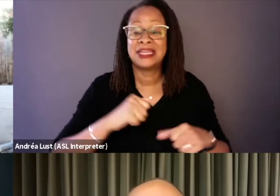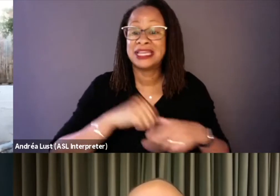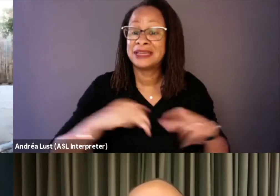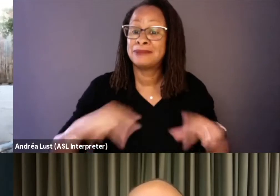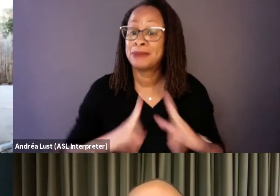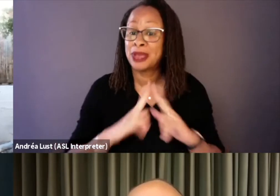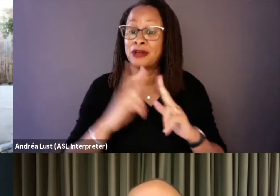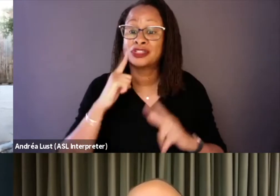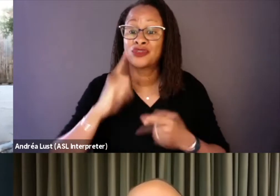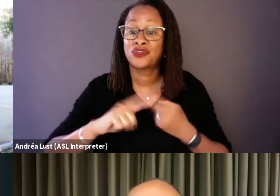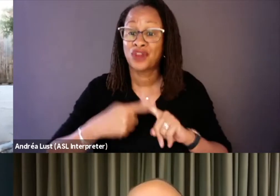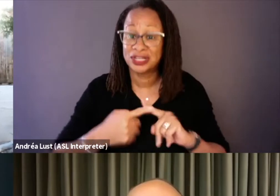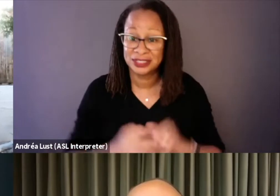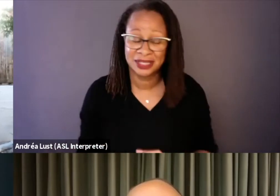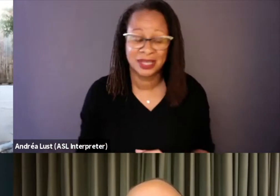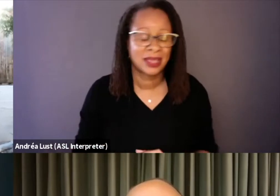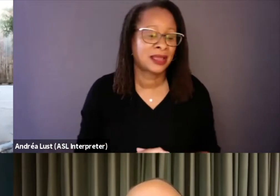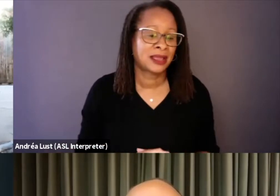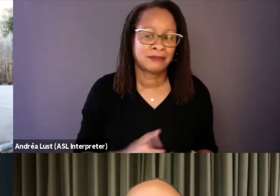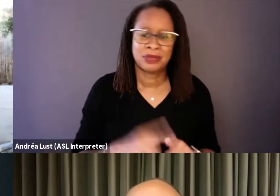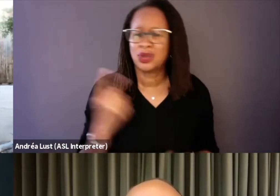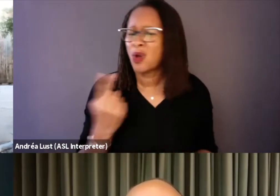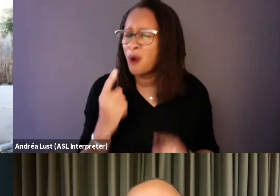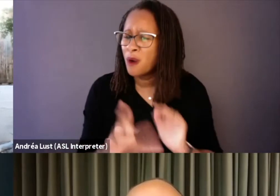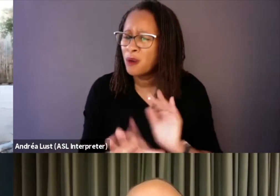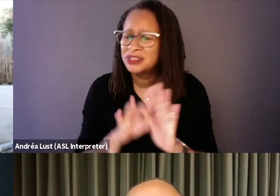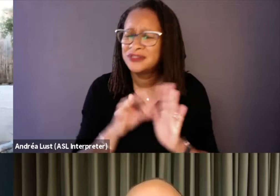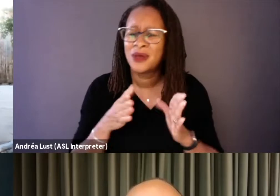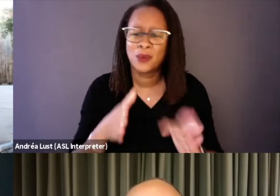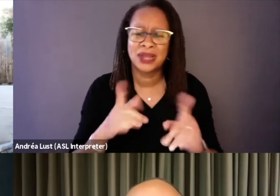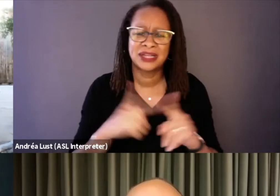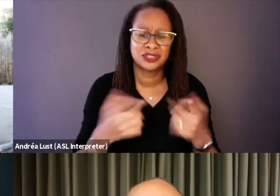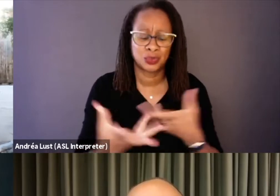But I think he always found ways to incorporate it